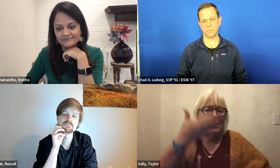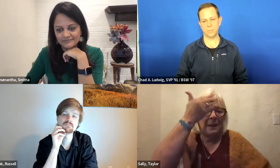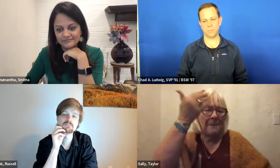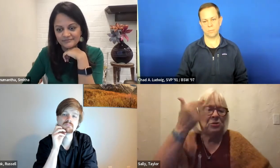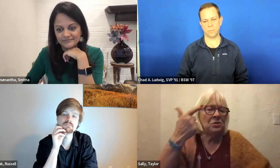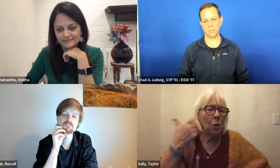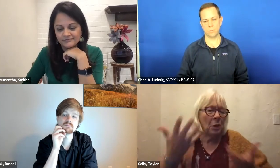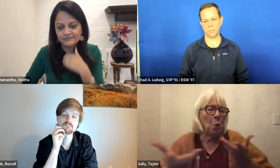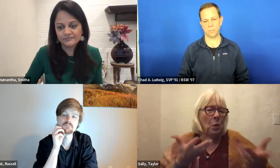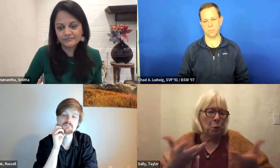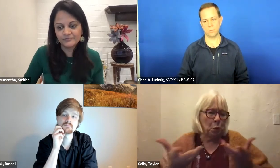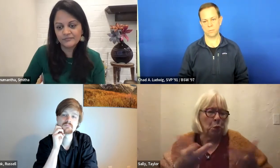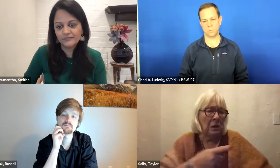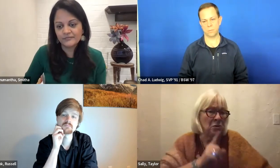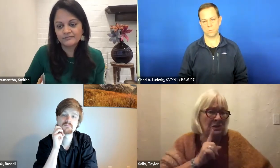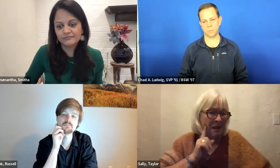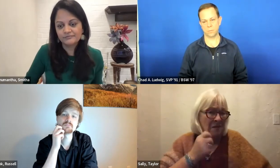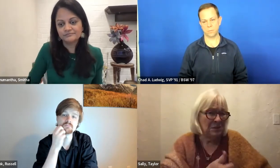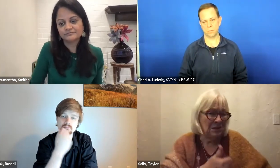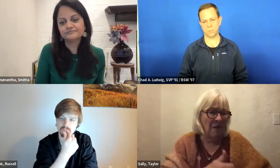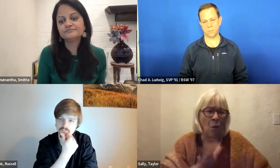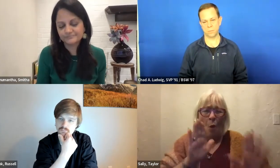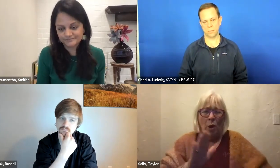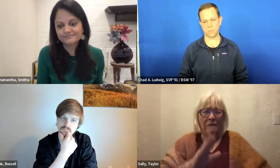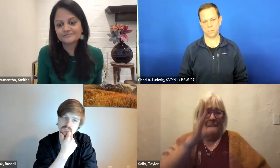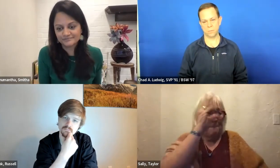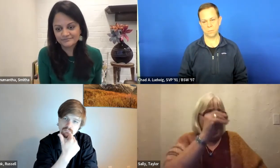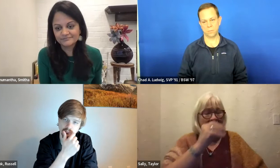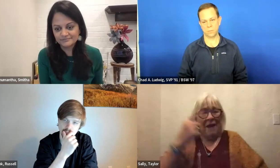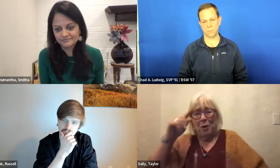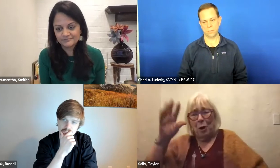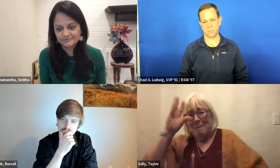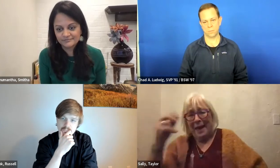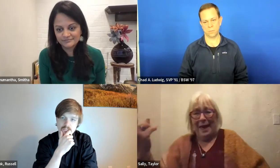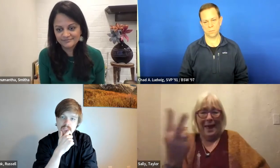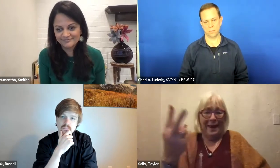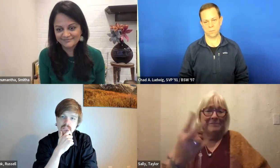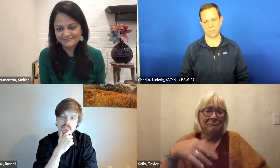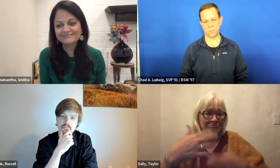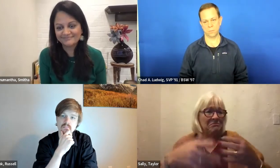His mother had dementia, so he understood, and he was also Deaf, and so it was nice